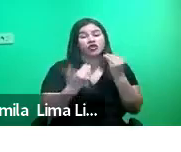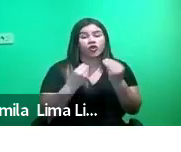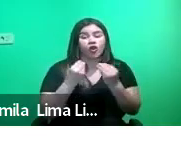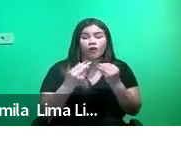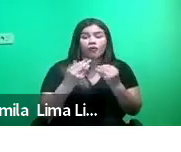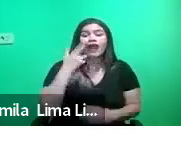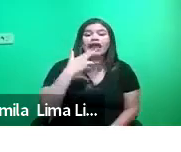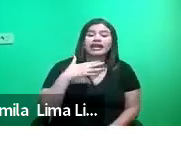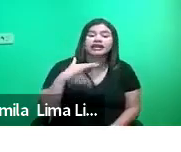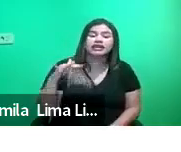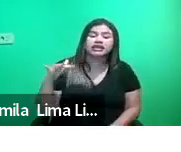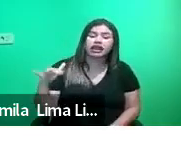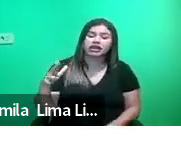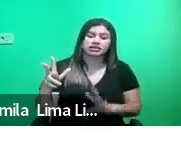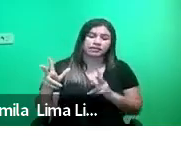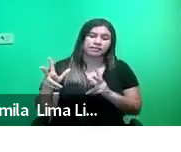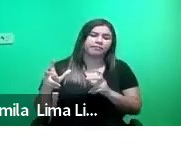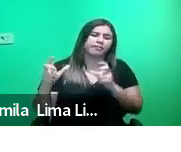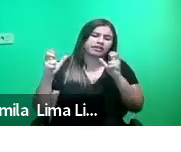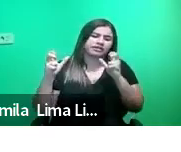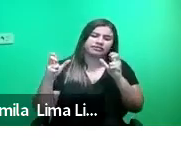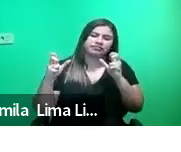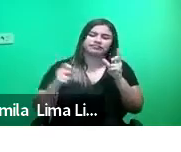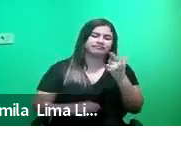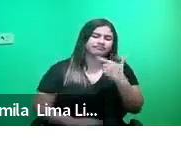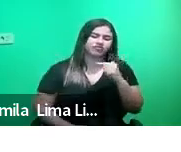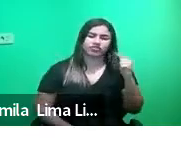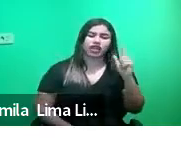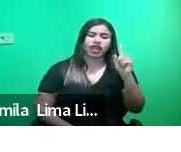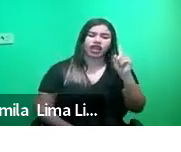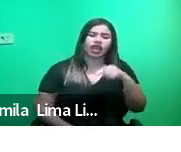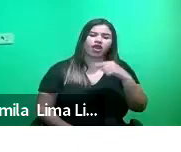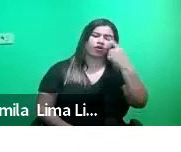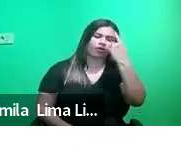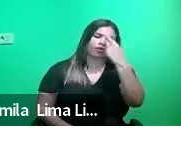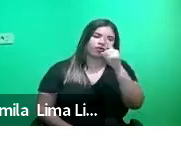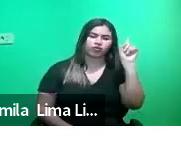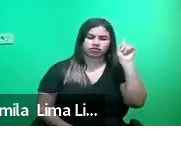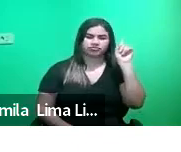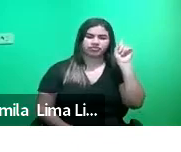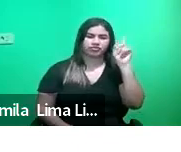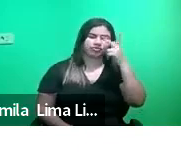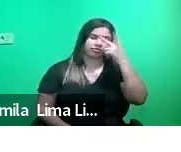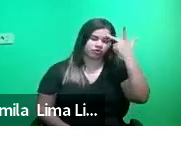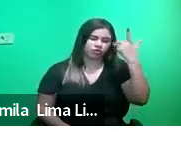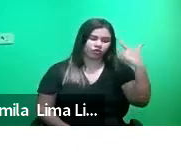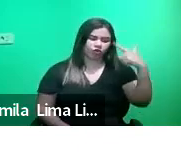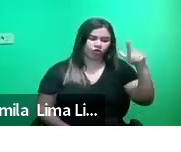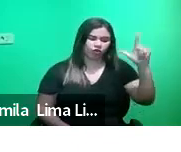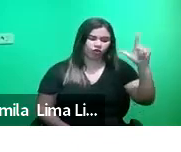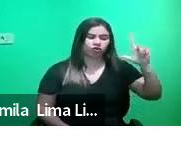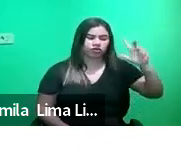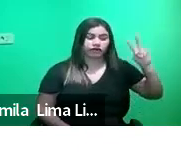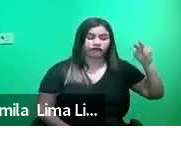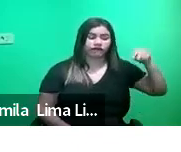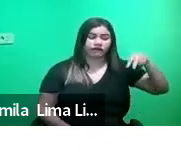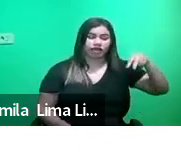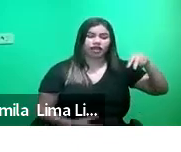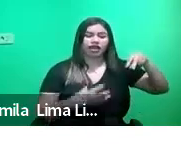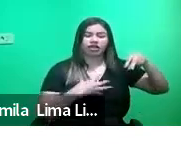to recognize is is gesture. Yes is gesture. its is gesture. Its significance and function are initially made up of an objective situation